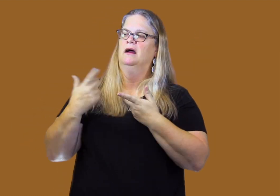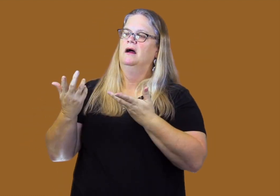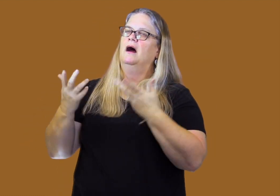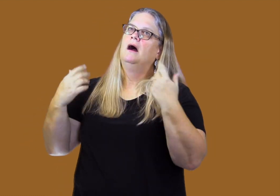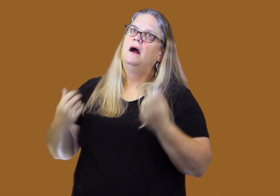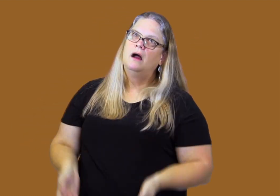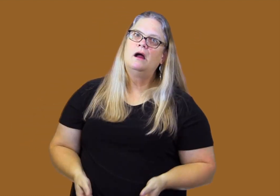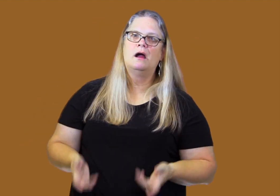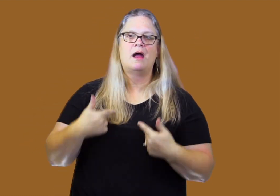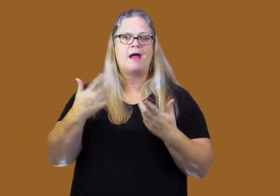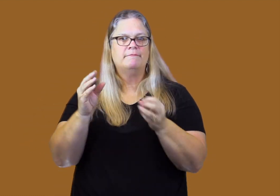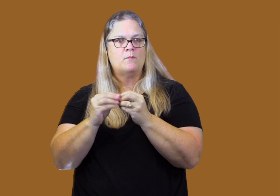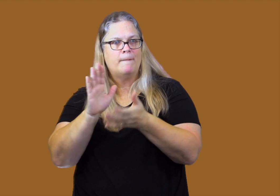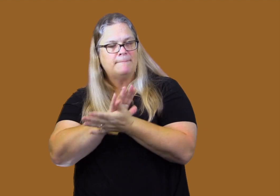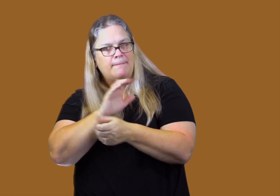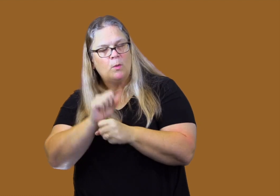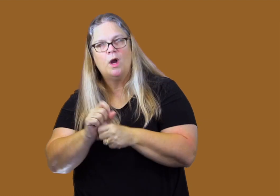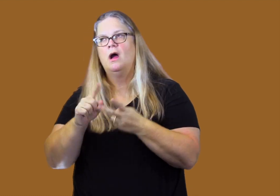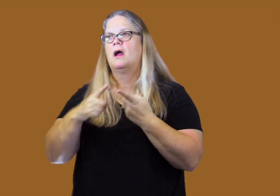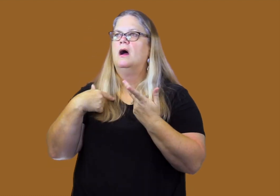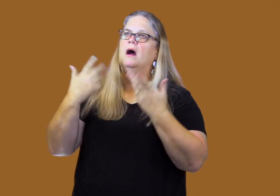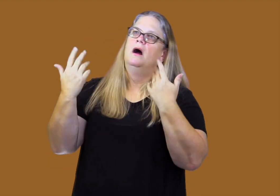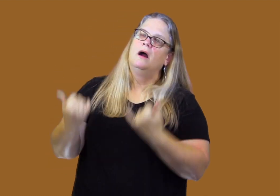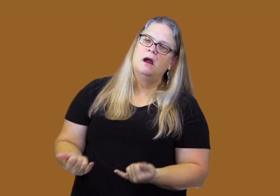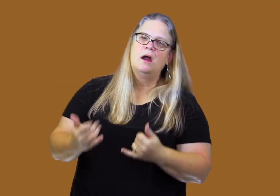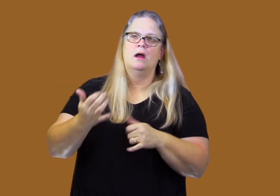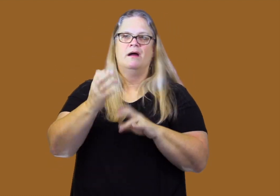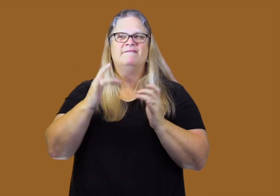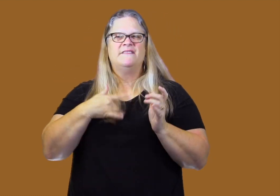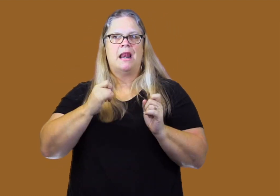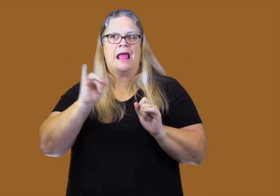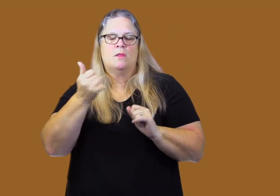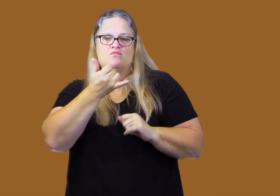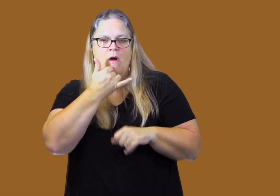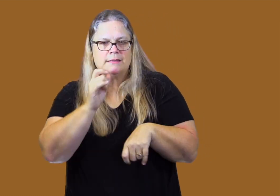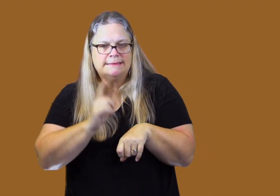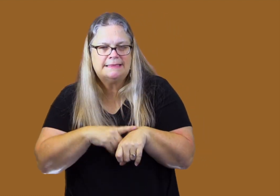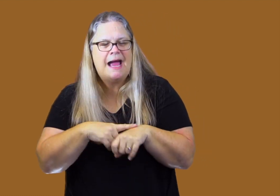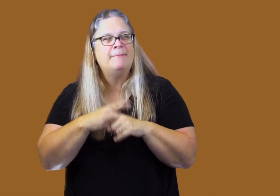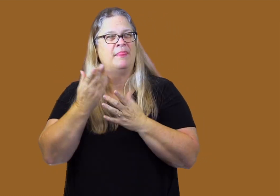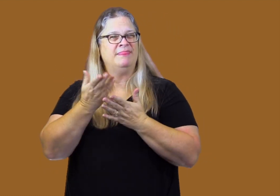Anytime I have those thoughts of, uh, more paperwork or, uh, I have to do this, this is the wrong time.